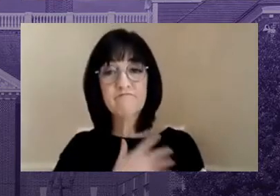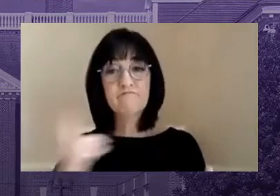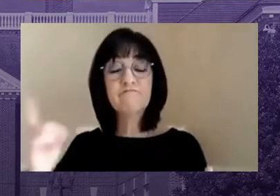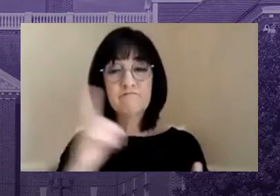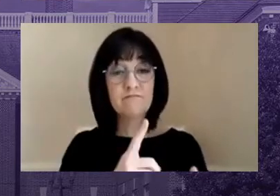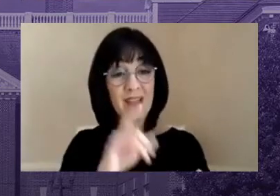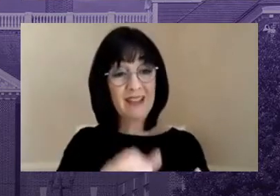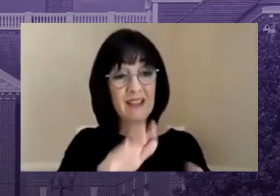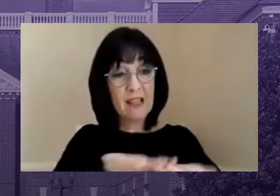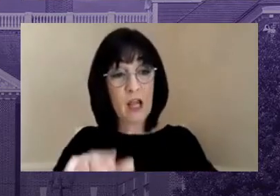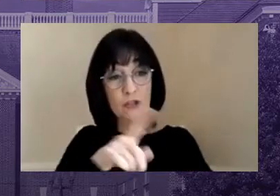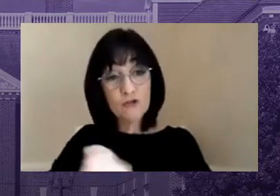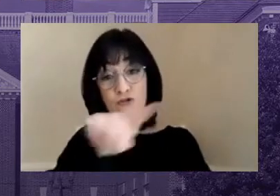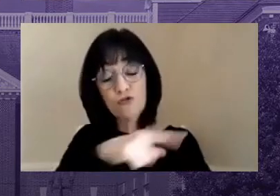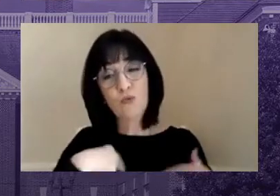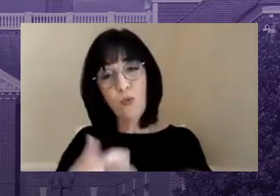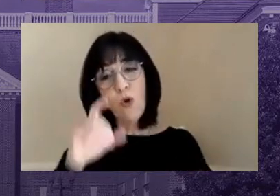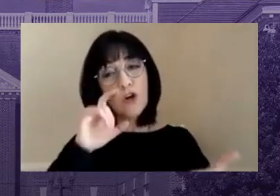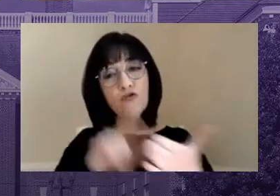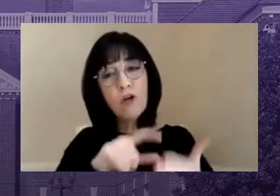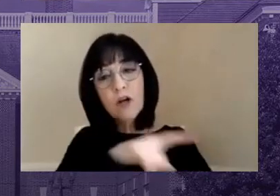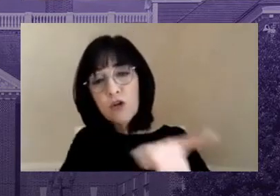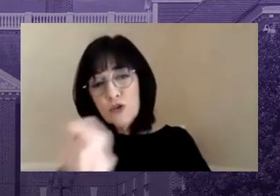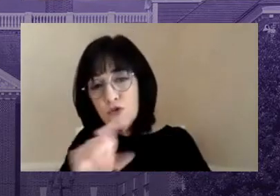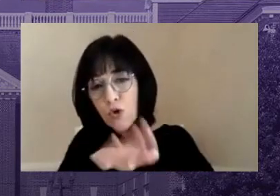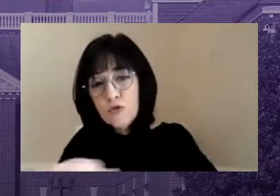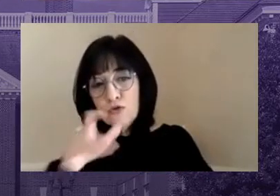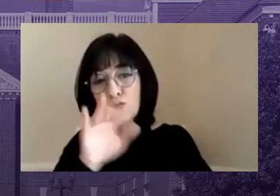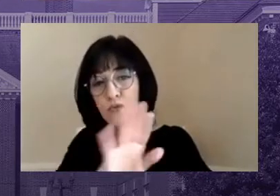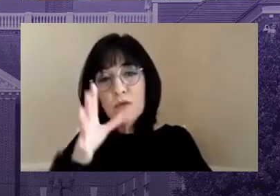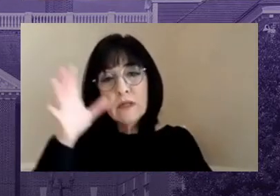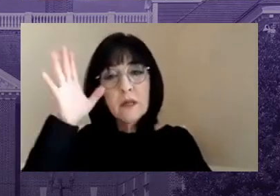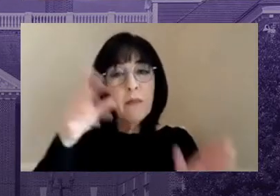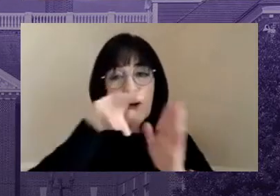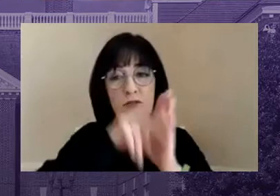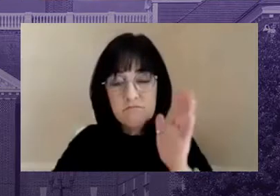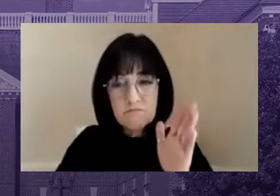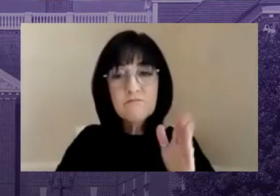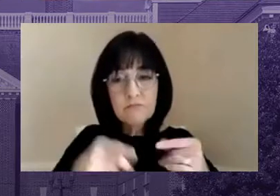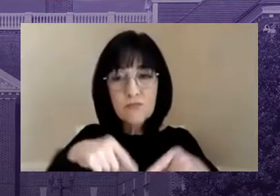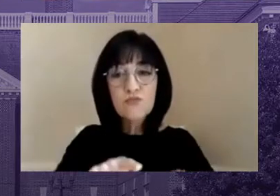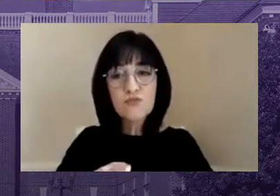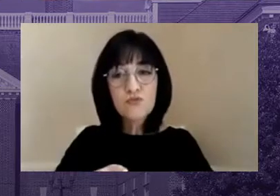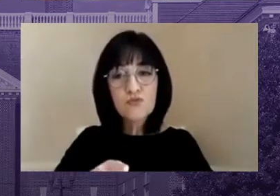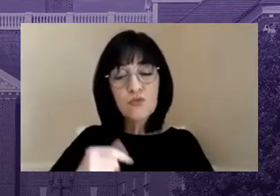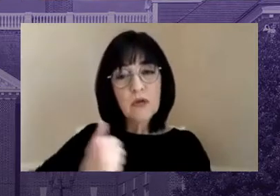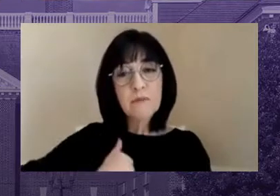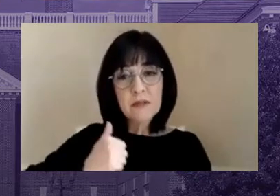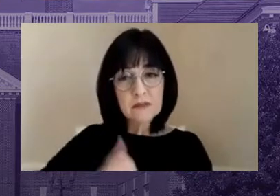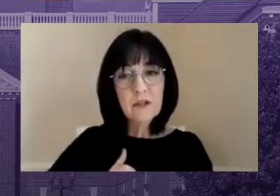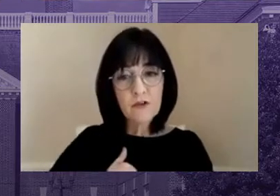especially recognize during the month of the military child. For our local Dover military